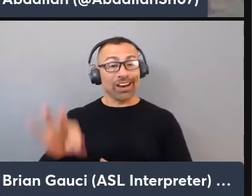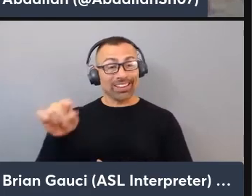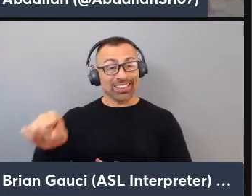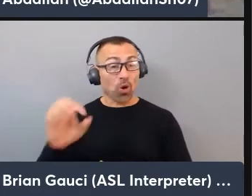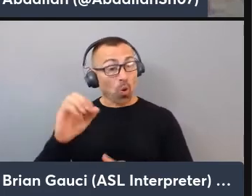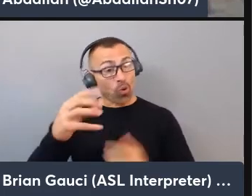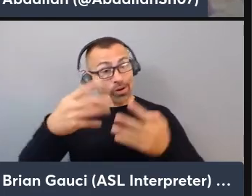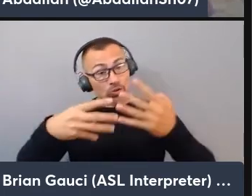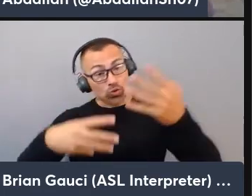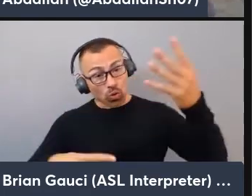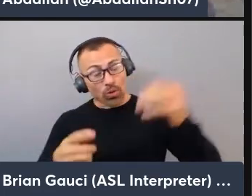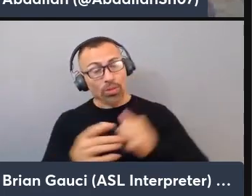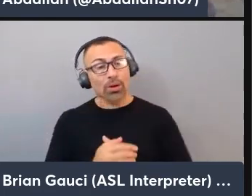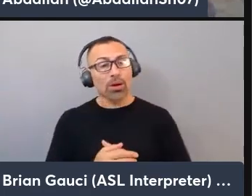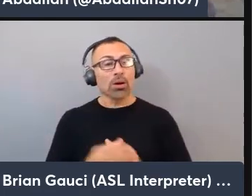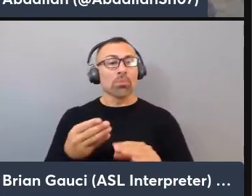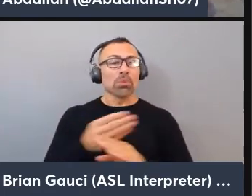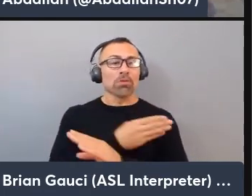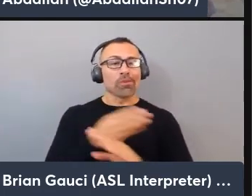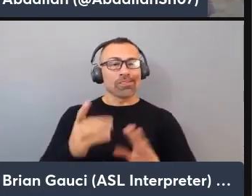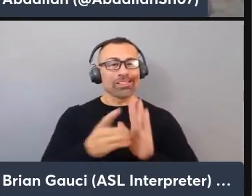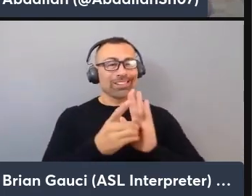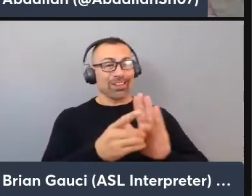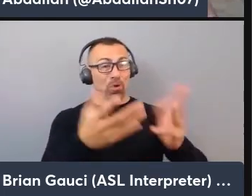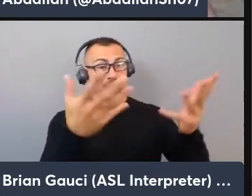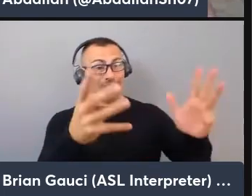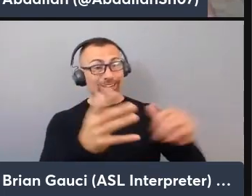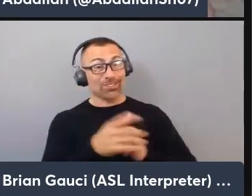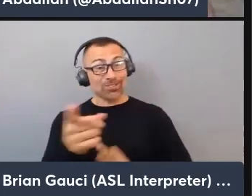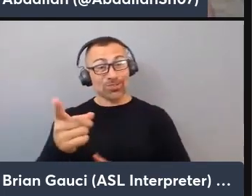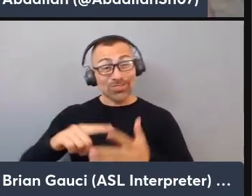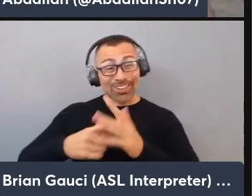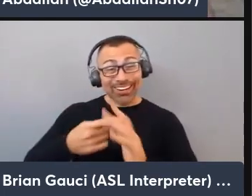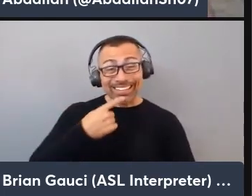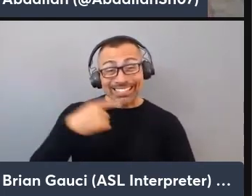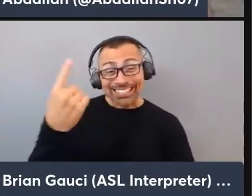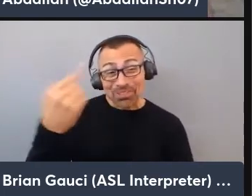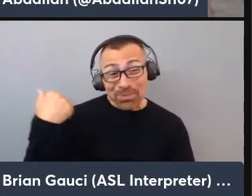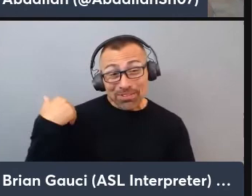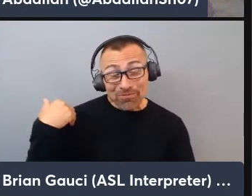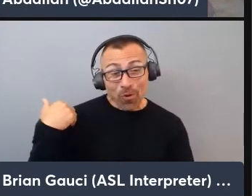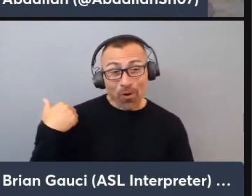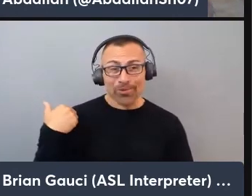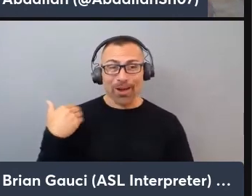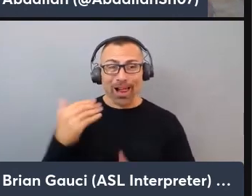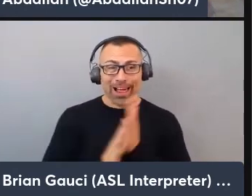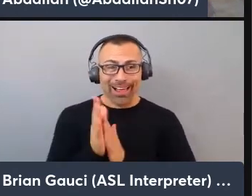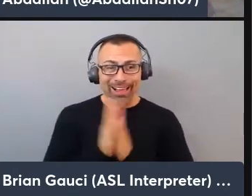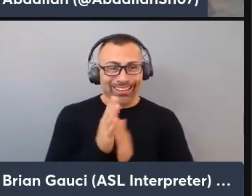I didn't wanna cut you off on the teaser you gave us right before it started working. So what did you wanna share?